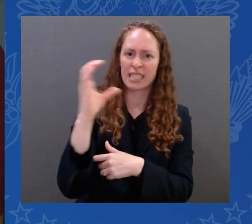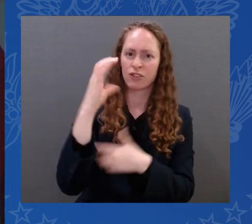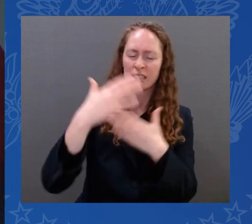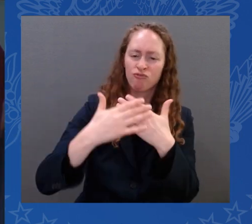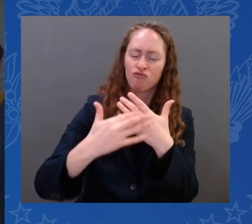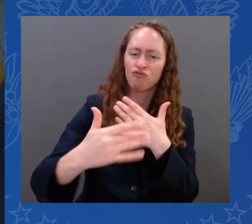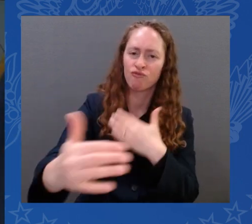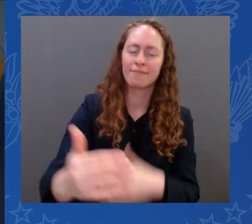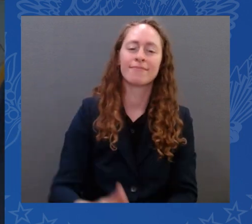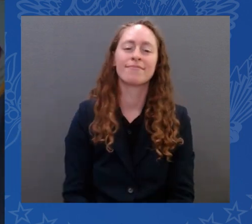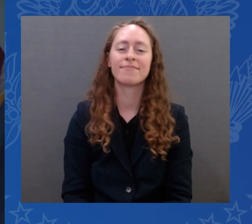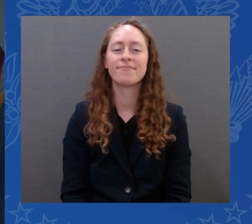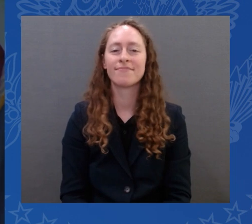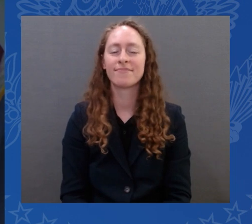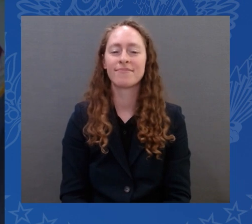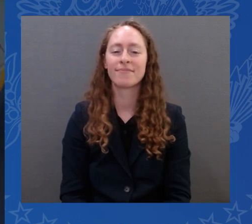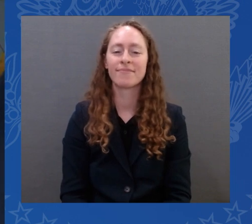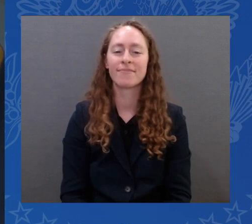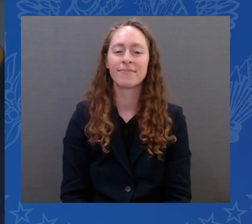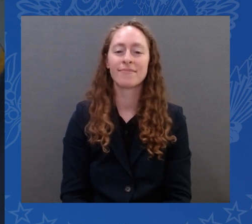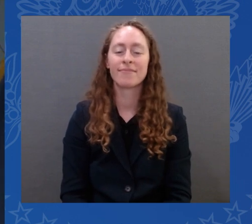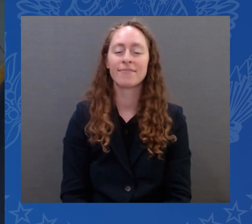I got a phone call from the Prime Minister of Sweden